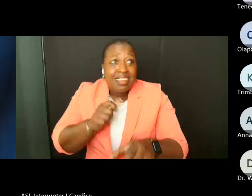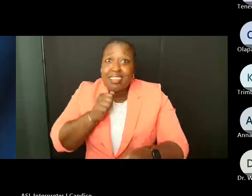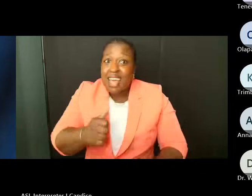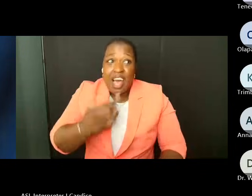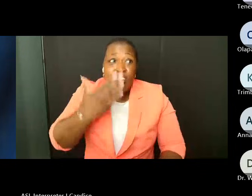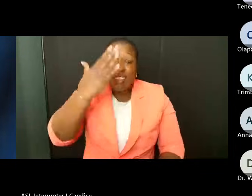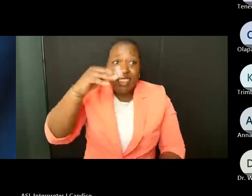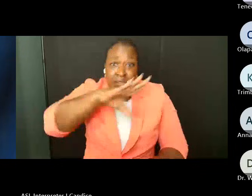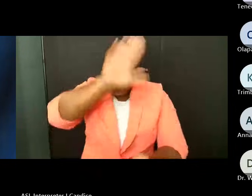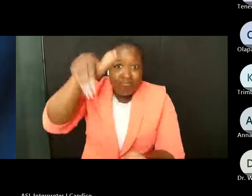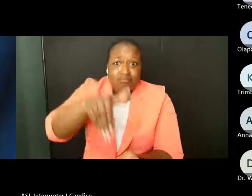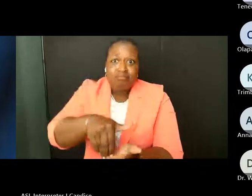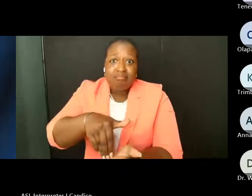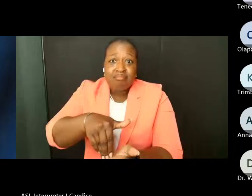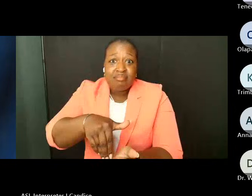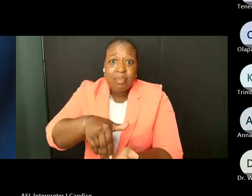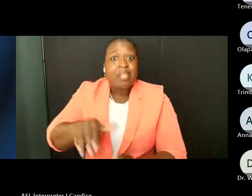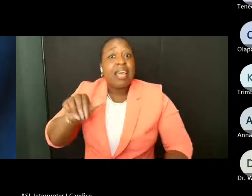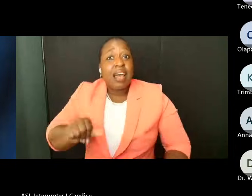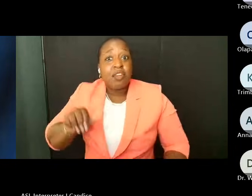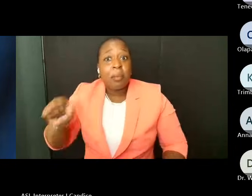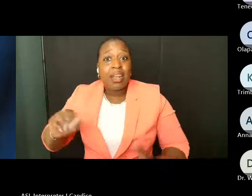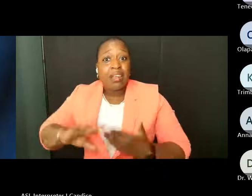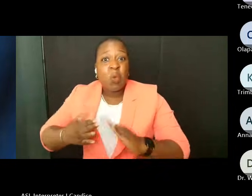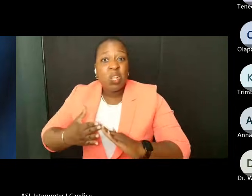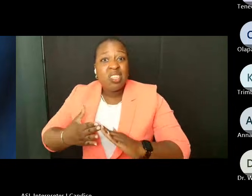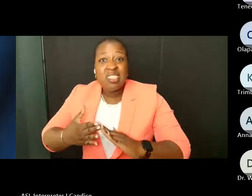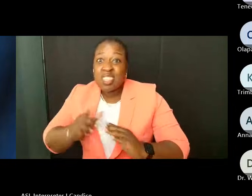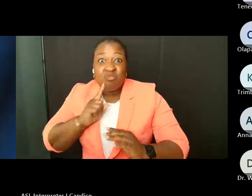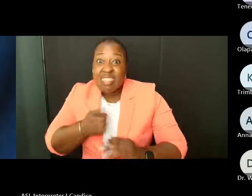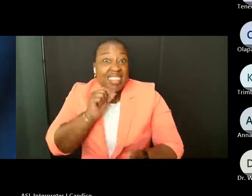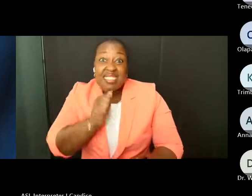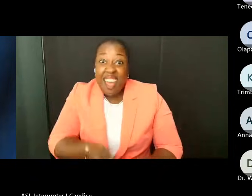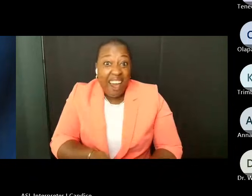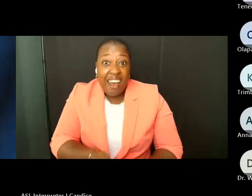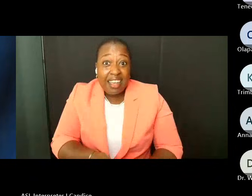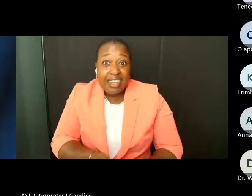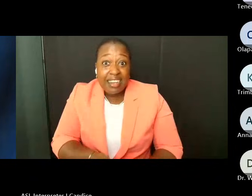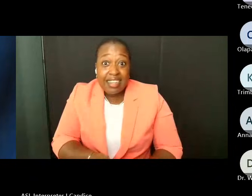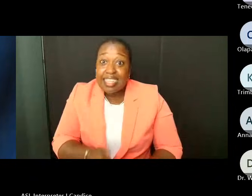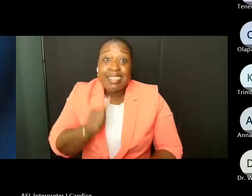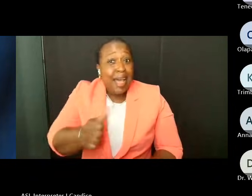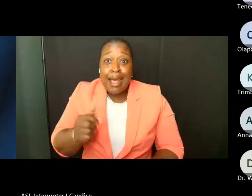even amongst the African American community, as an important problem. So, we have a lot of work